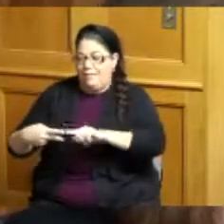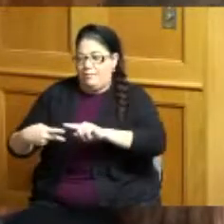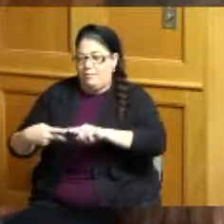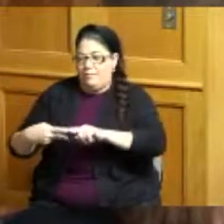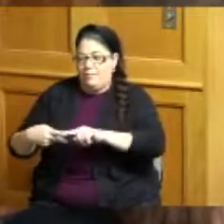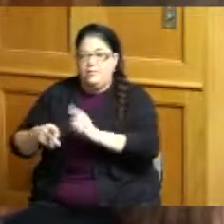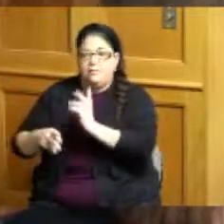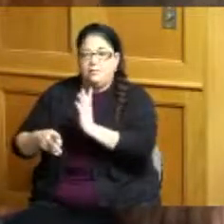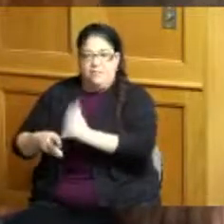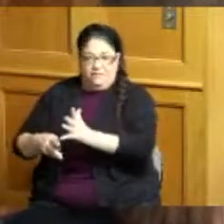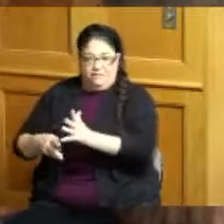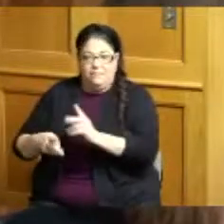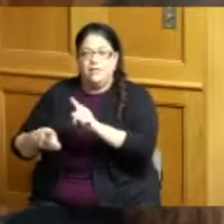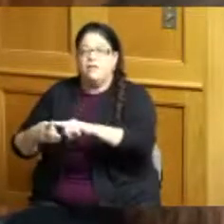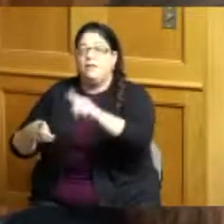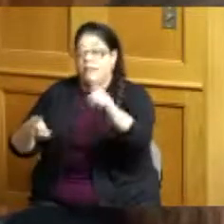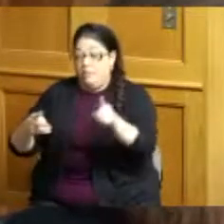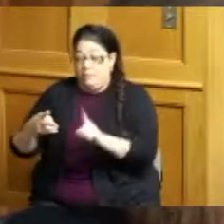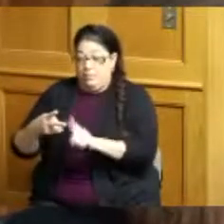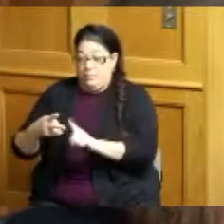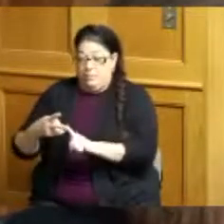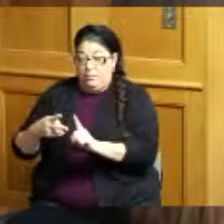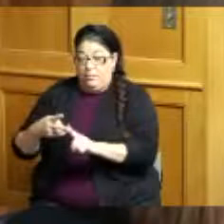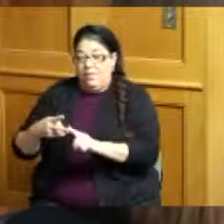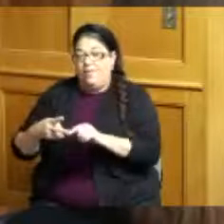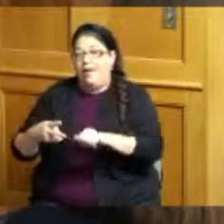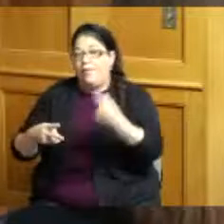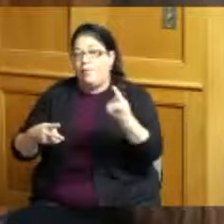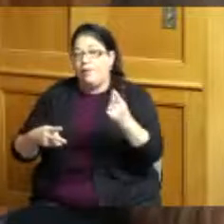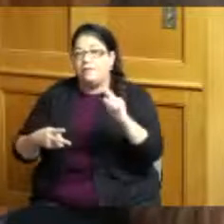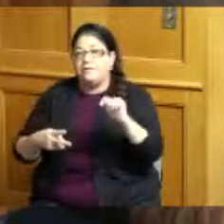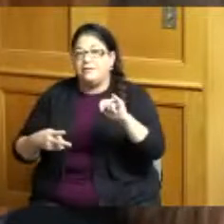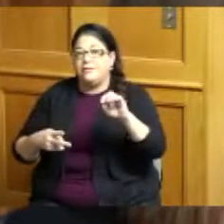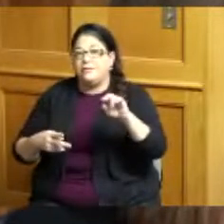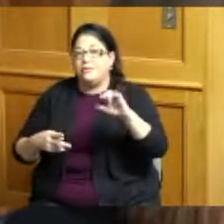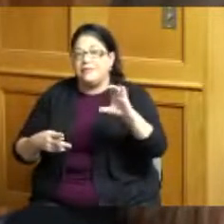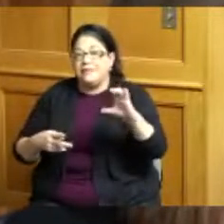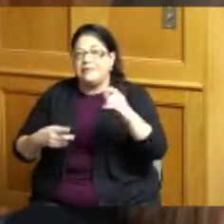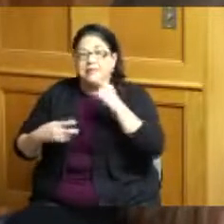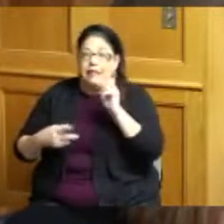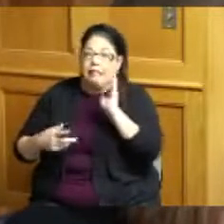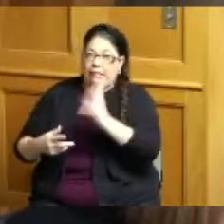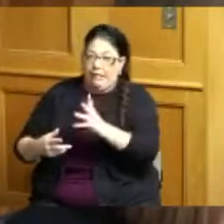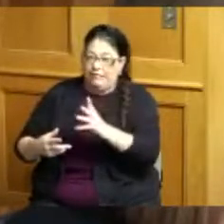as is the second one also was recommended by the TIRC to remain as is Alloy though